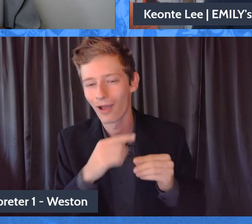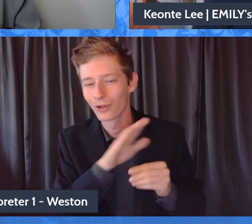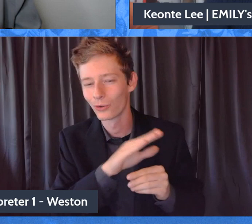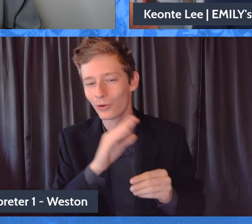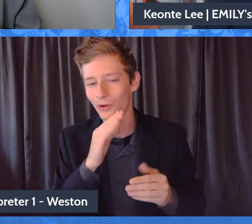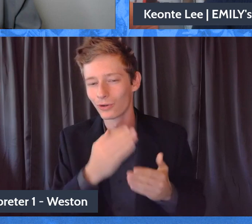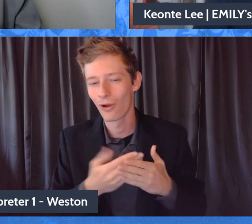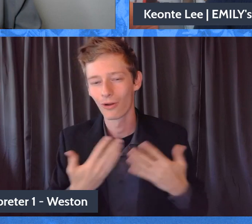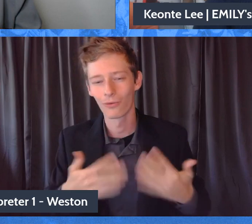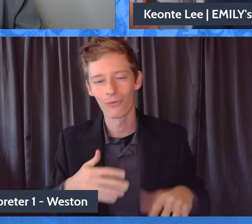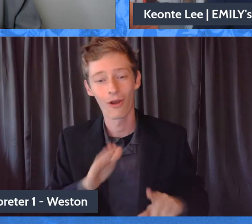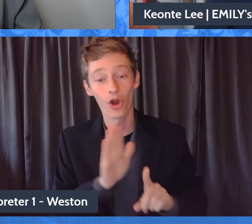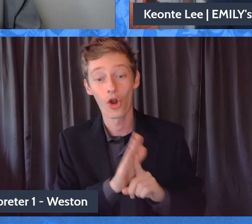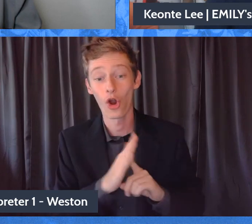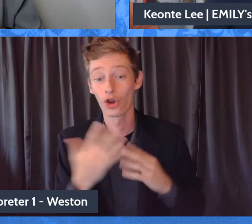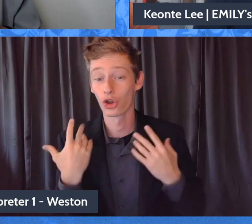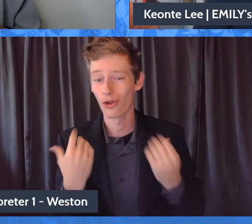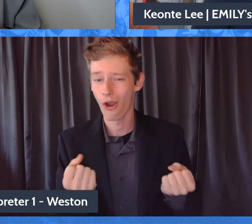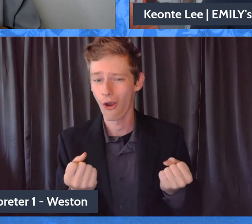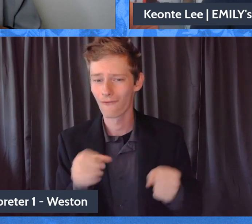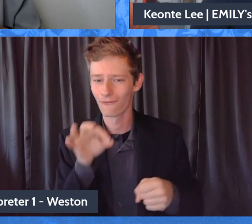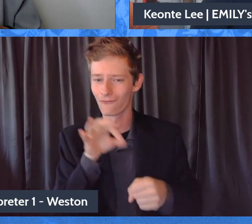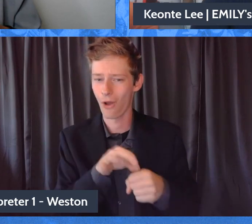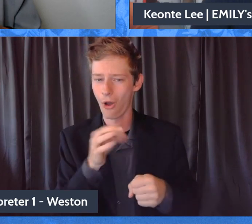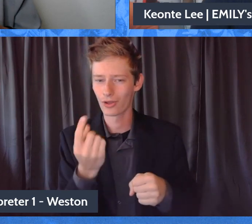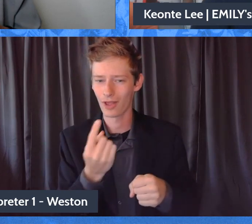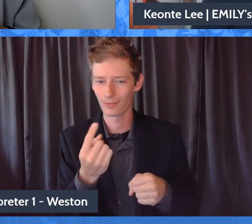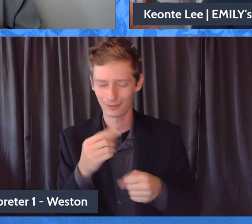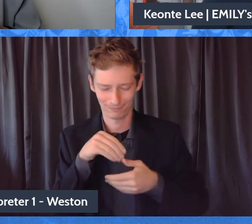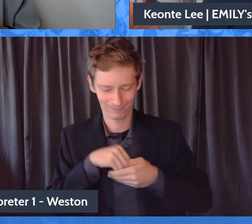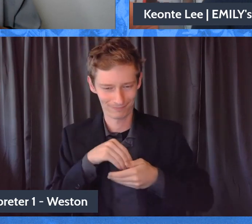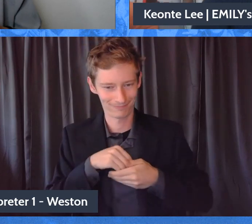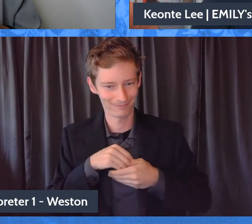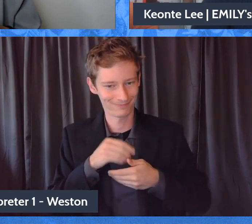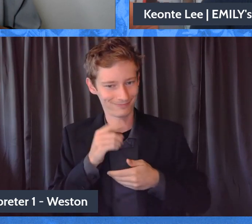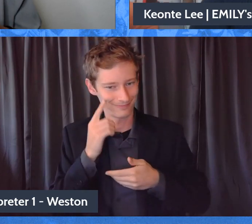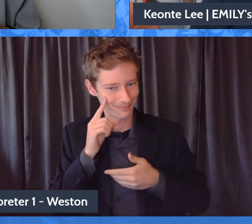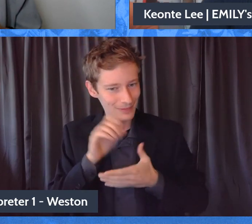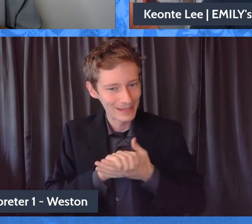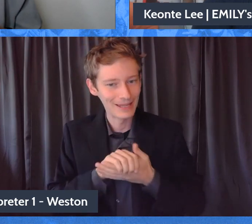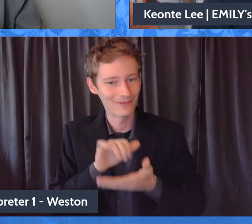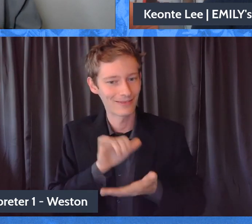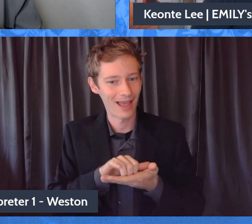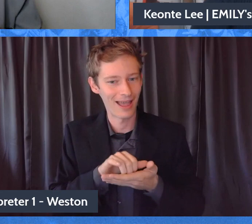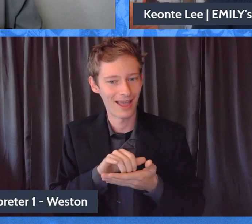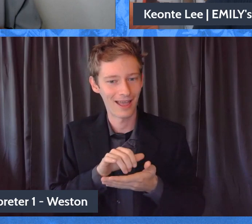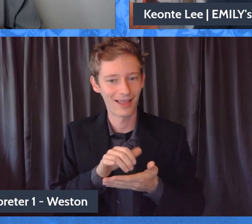for voting for something that she believed in, and standing on her own, because that's how it is a lot of times